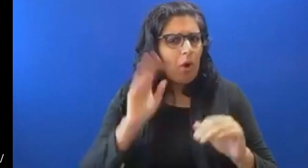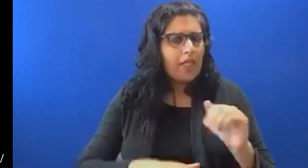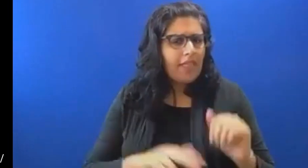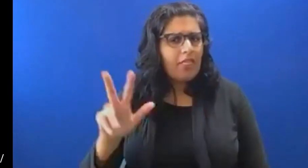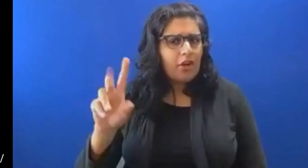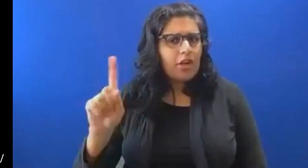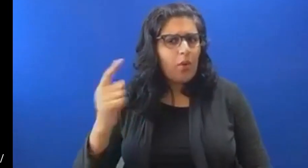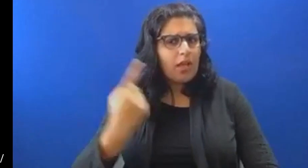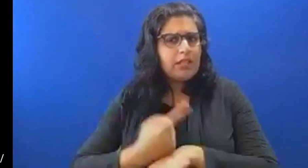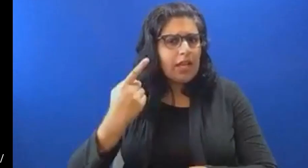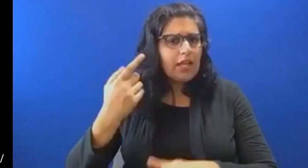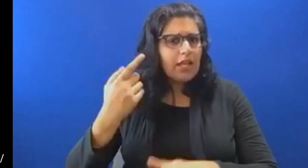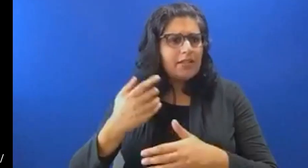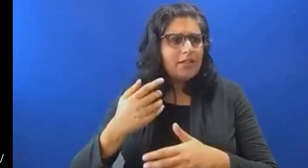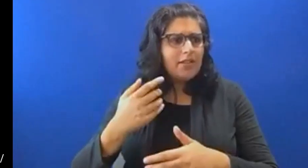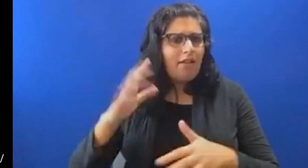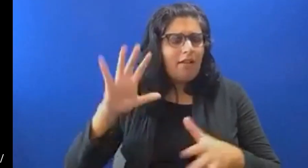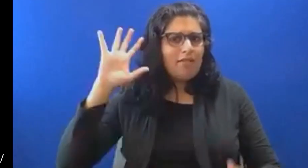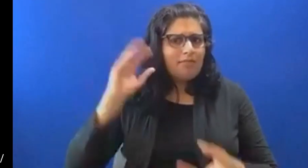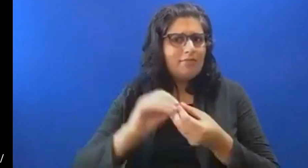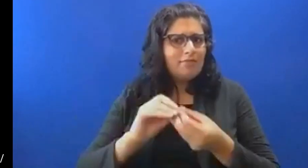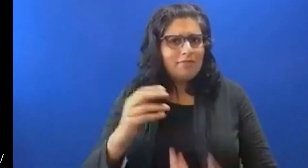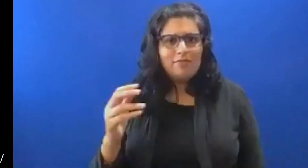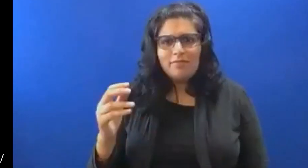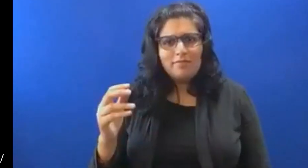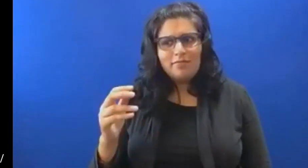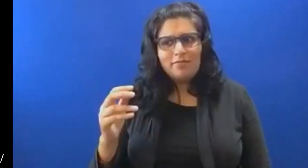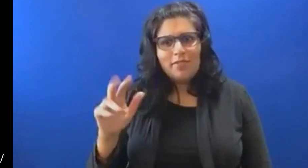That's my question. I love that.